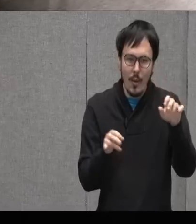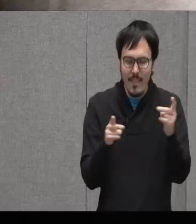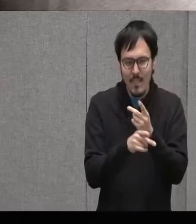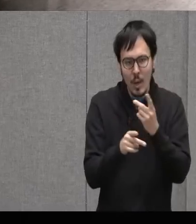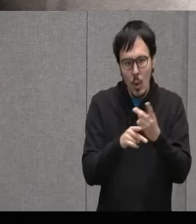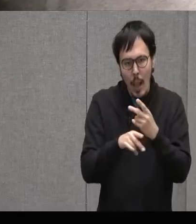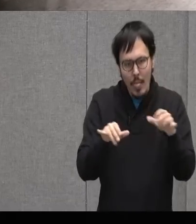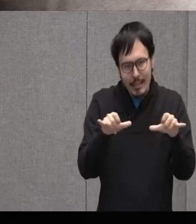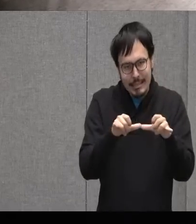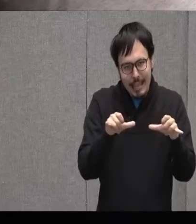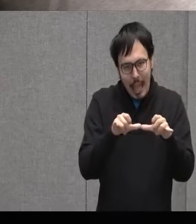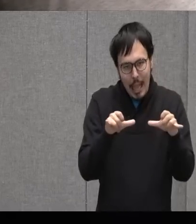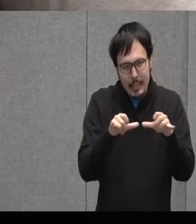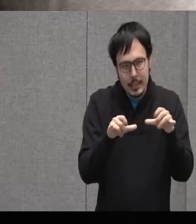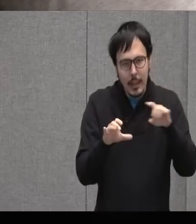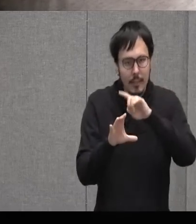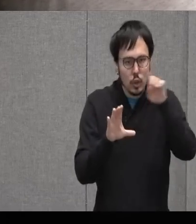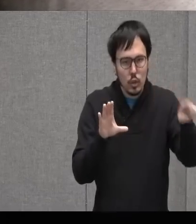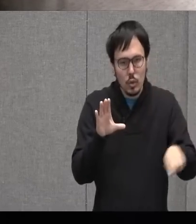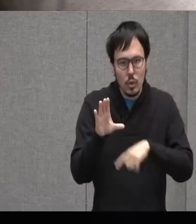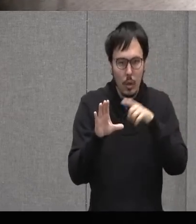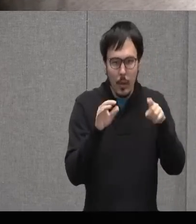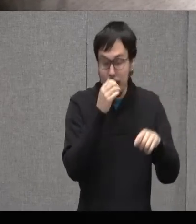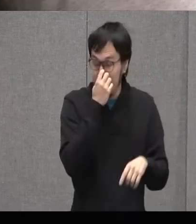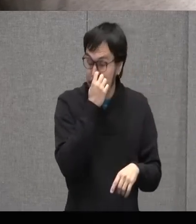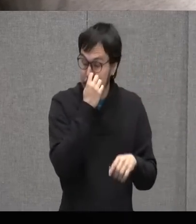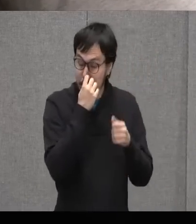Pi is also what's called an irrational number,